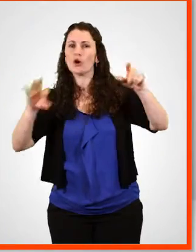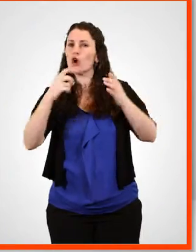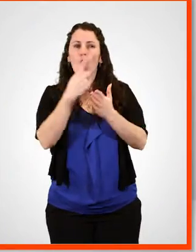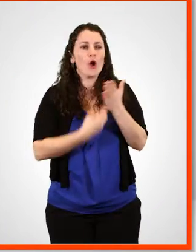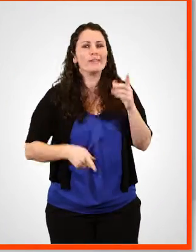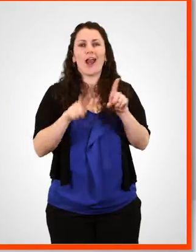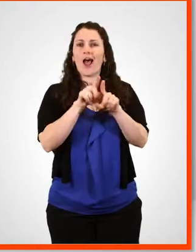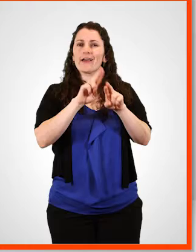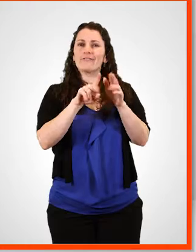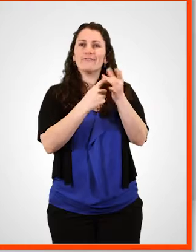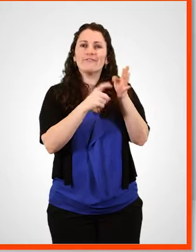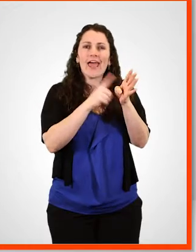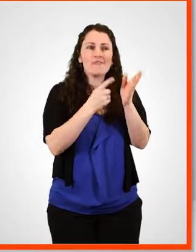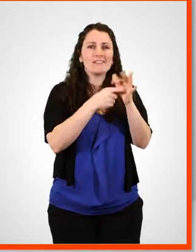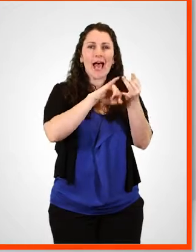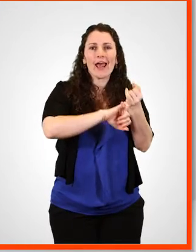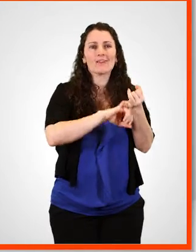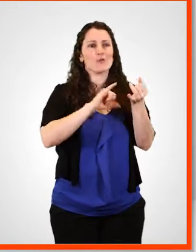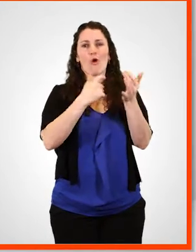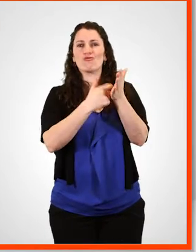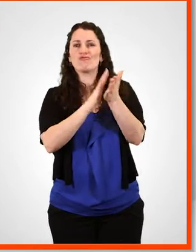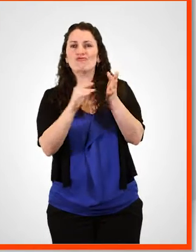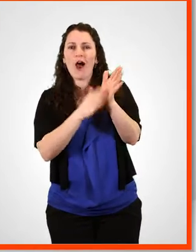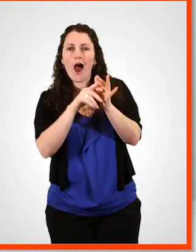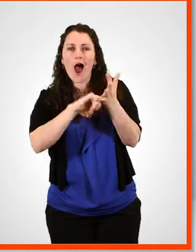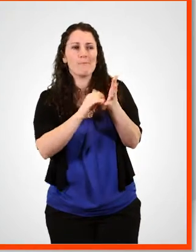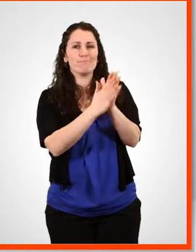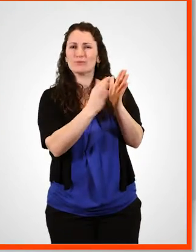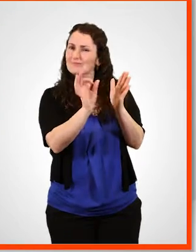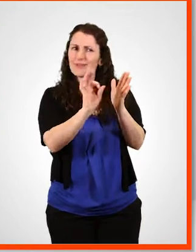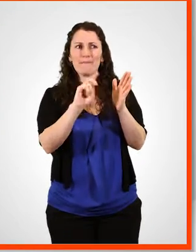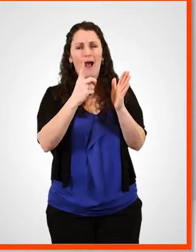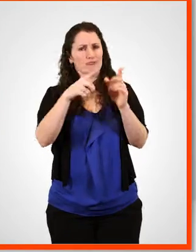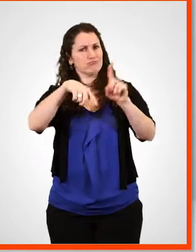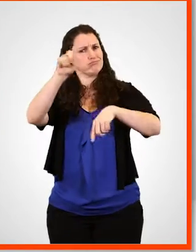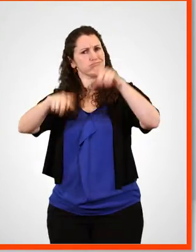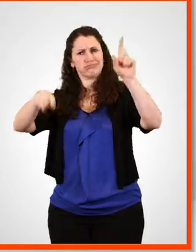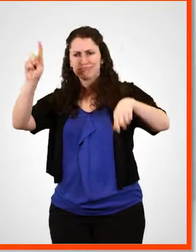but expository text and reading environmental print. So children by this stage should understand